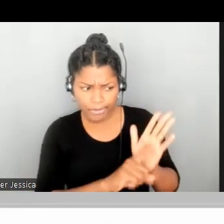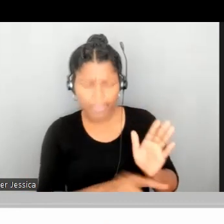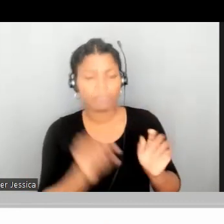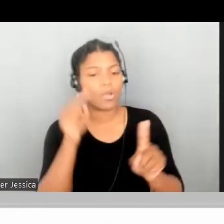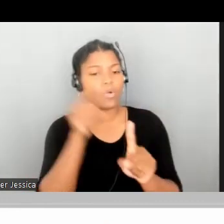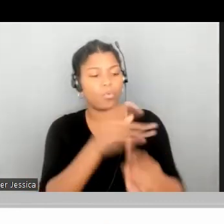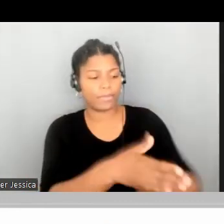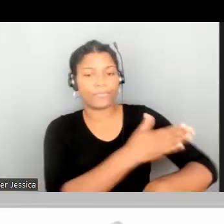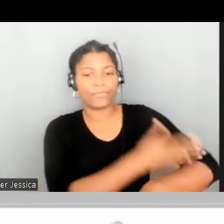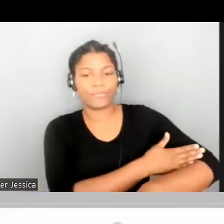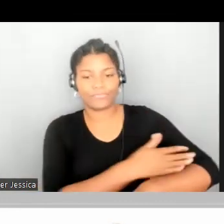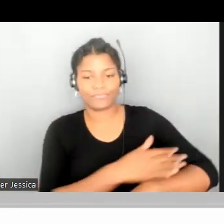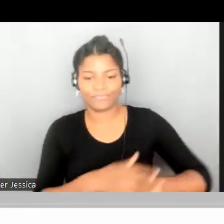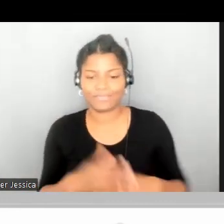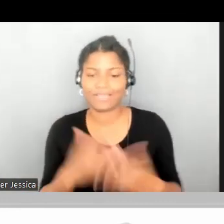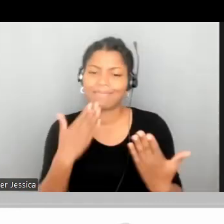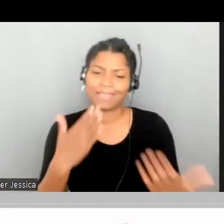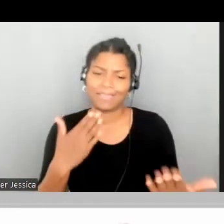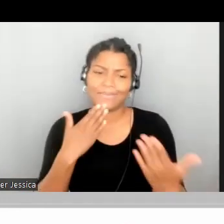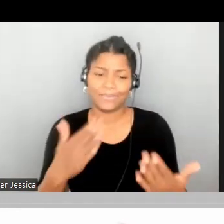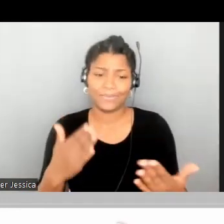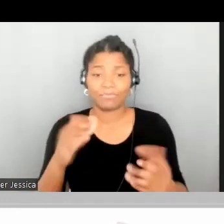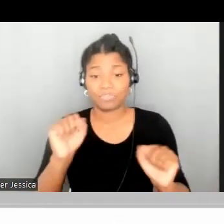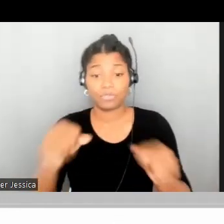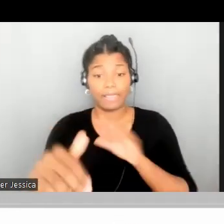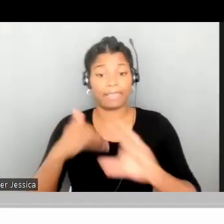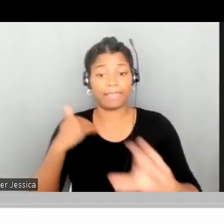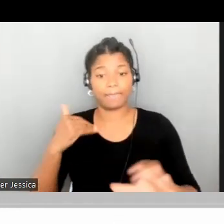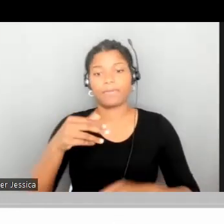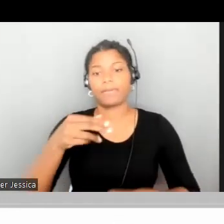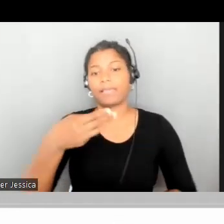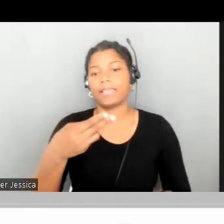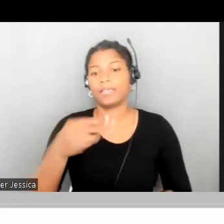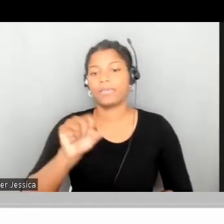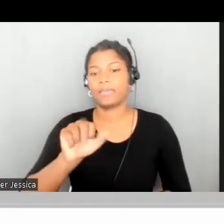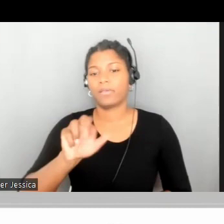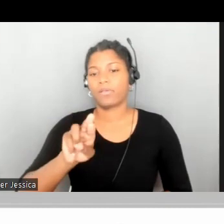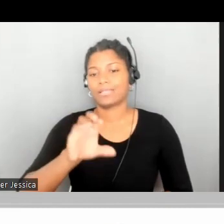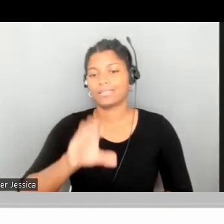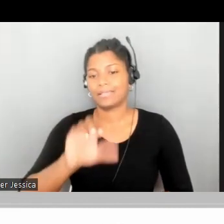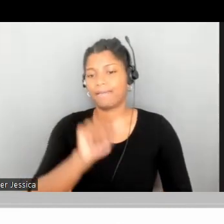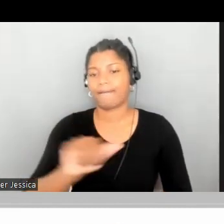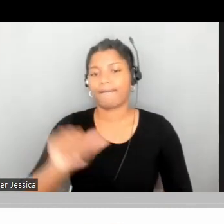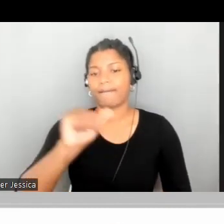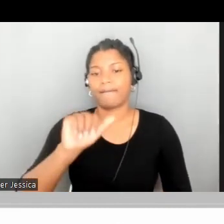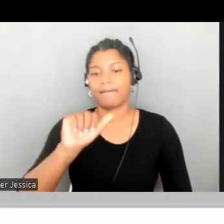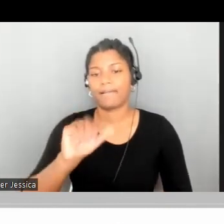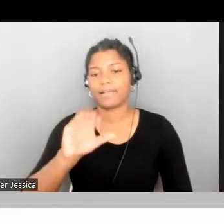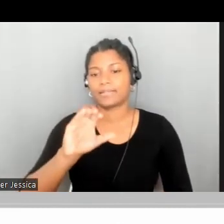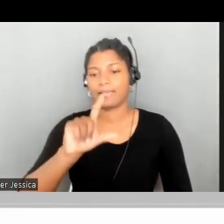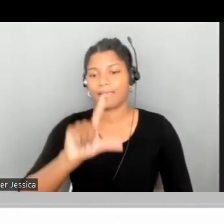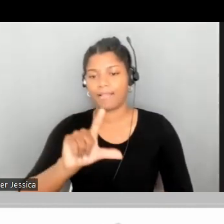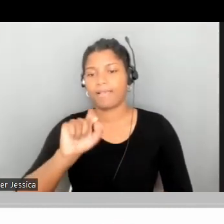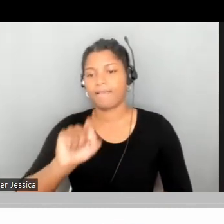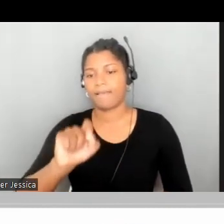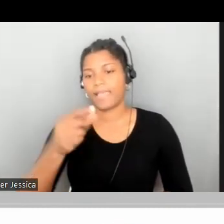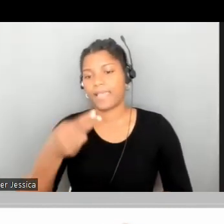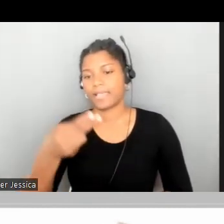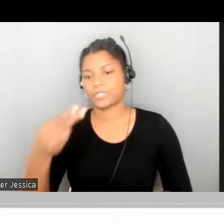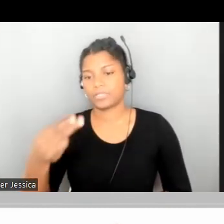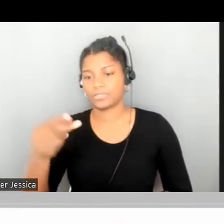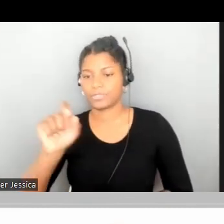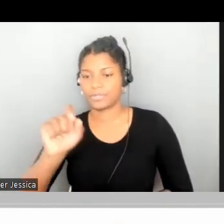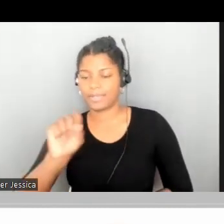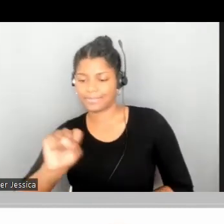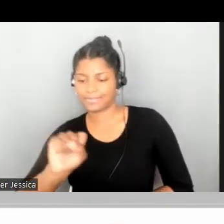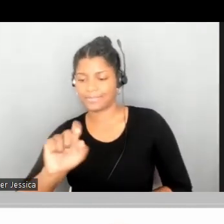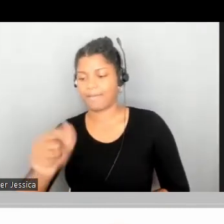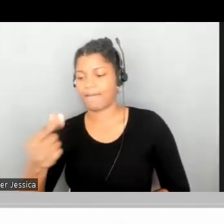We want to hear from you; please email us if you have anything you would like or if